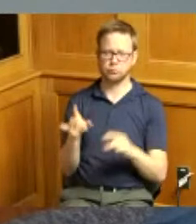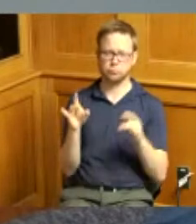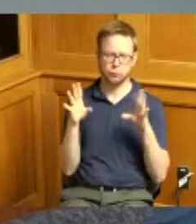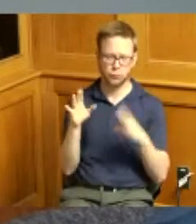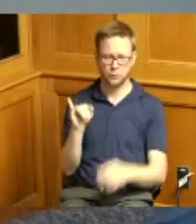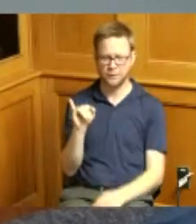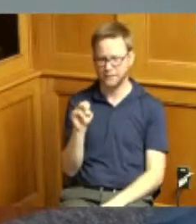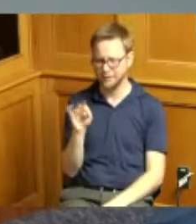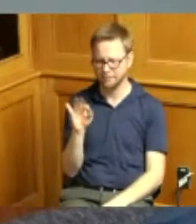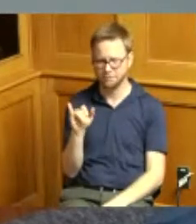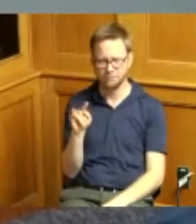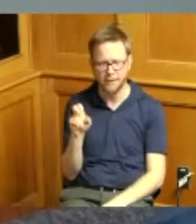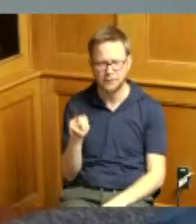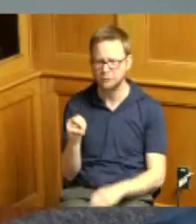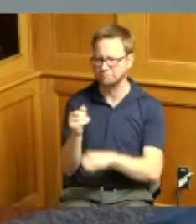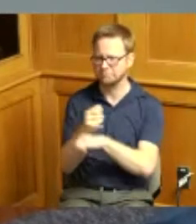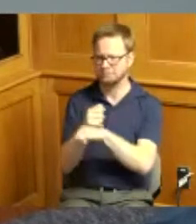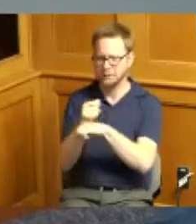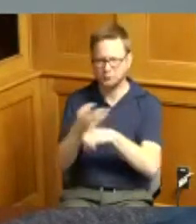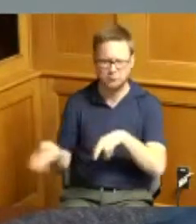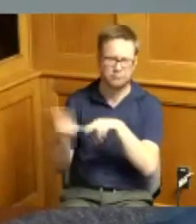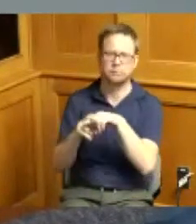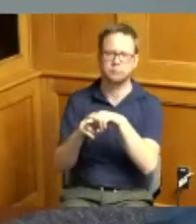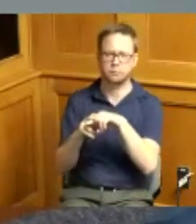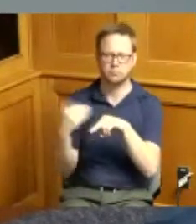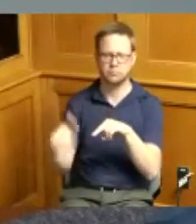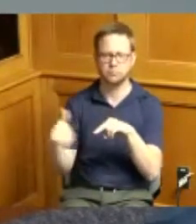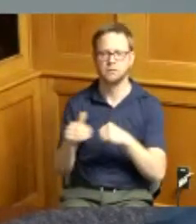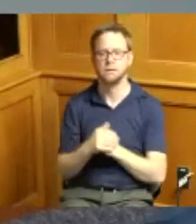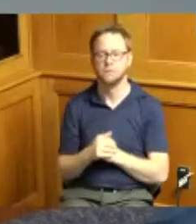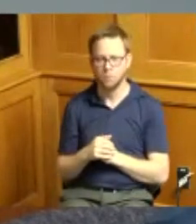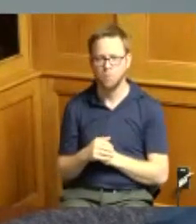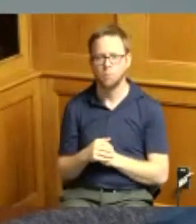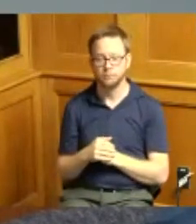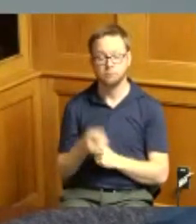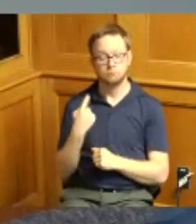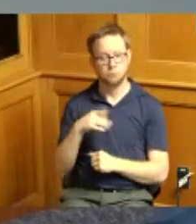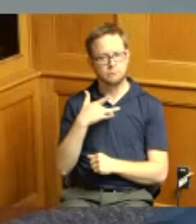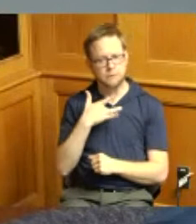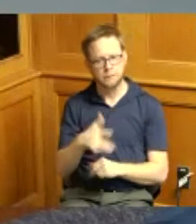interest rates etc but one of the the leading indicators that we typically look at in terms of